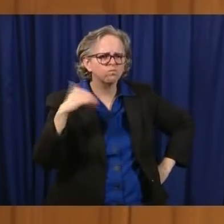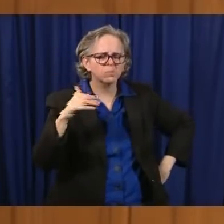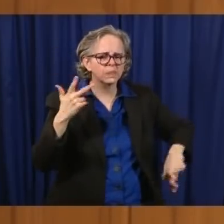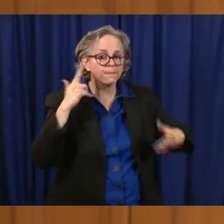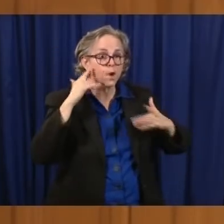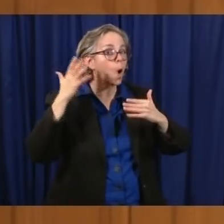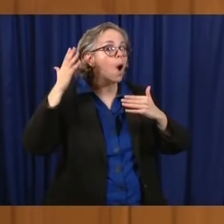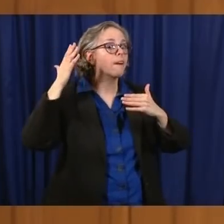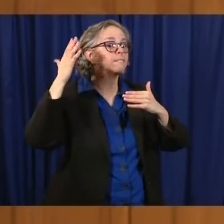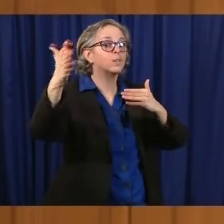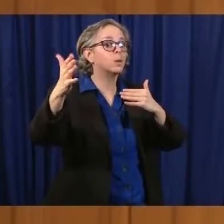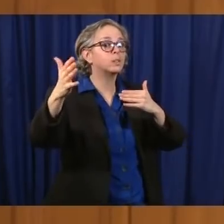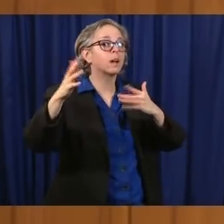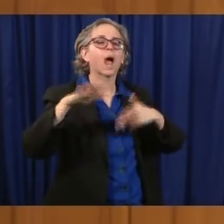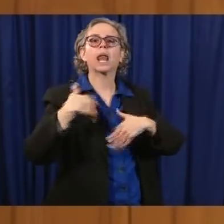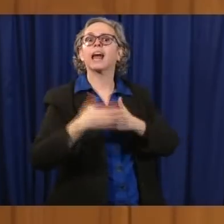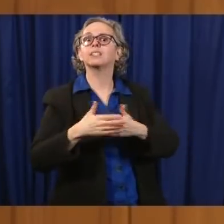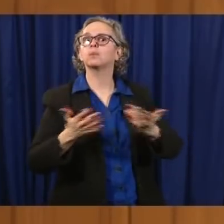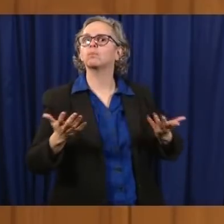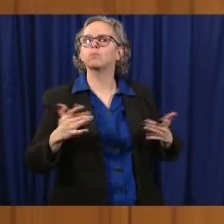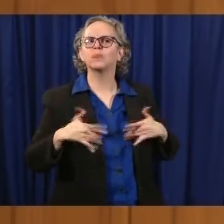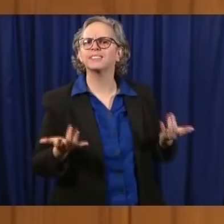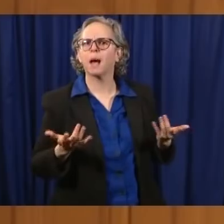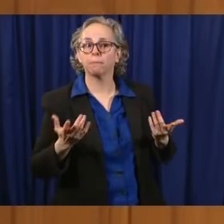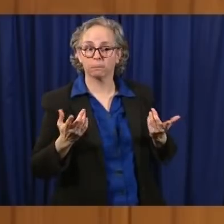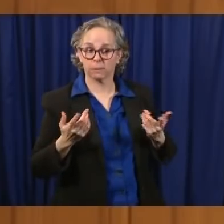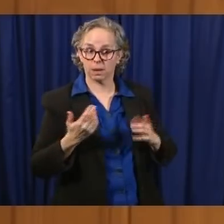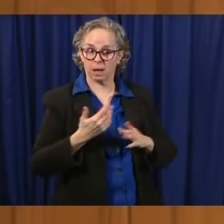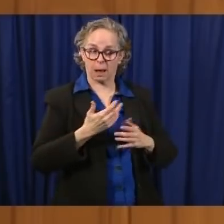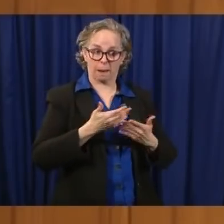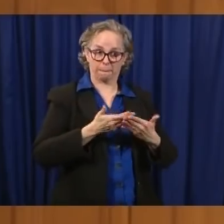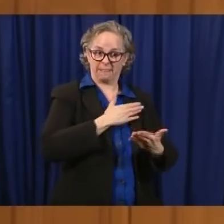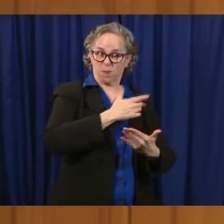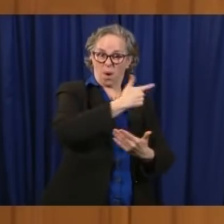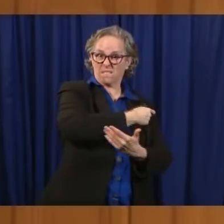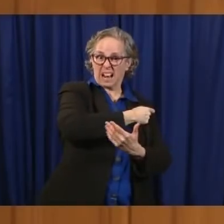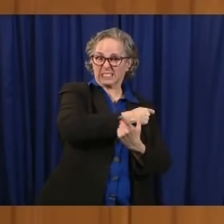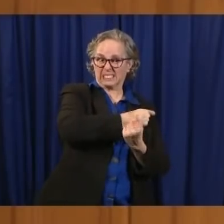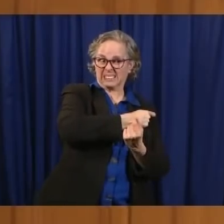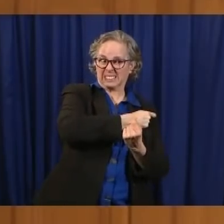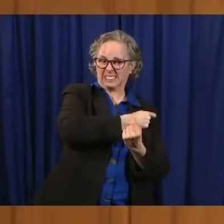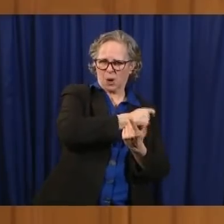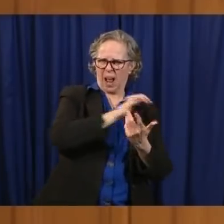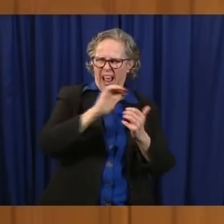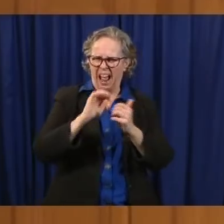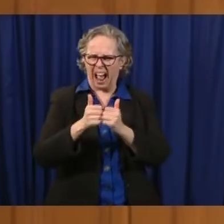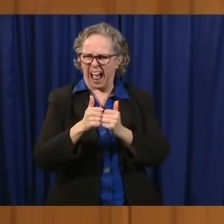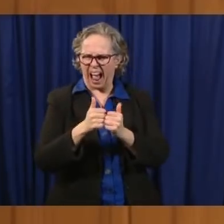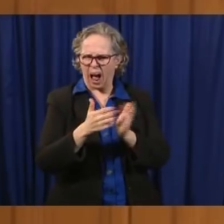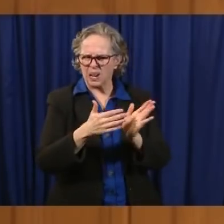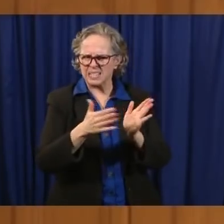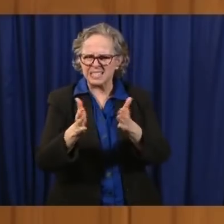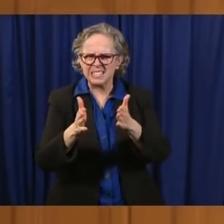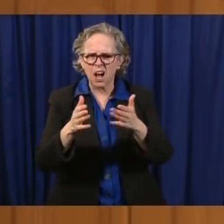CALLS, WITH MY., MY PEERS, WE ARE WORKING WITH THE OTHER GOVERNORS, PRESIDENT TRUMP AND OTHERS ARE WORKING ON THIS, HOW